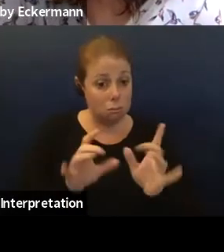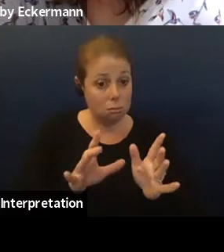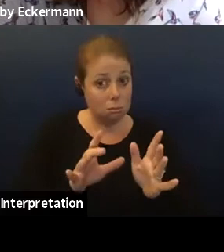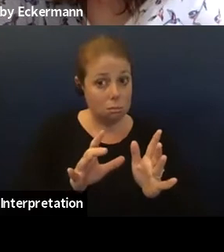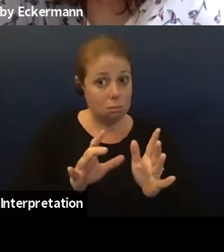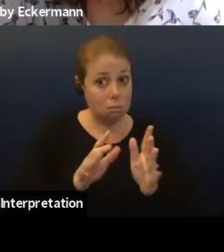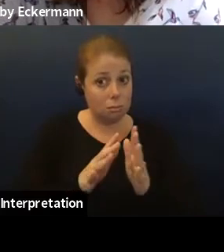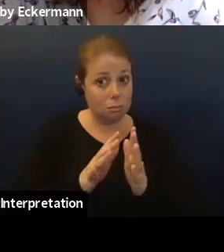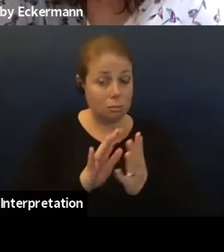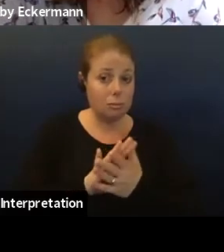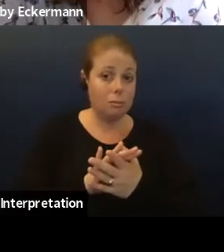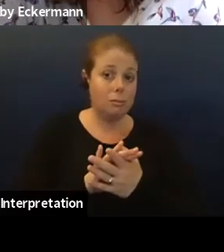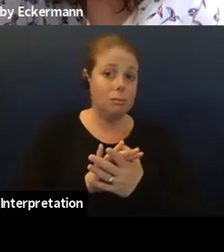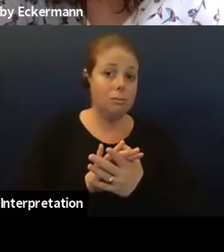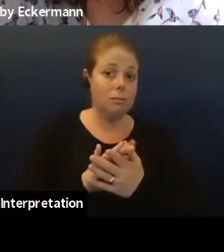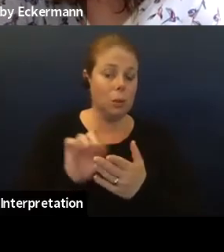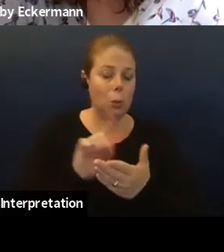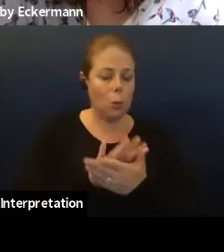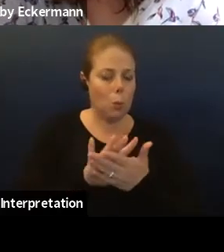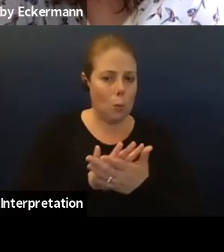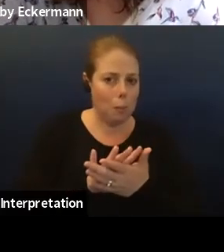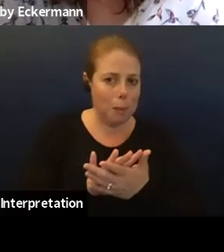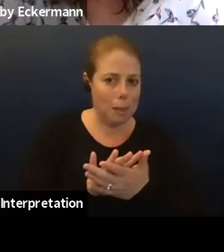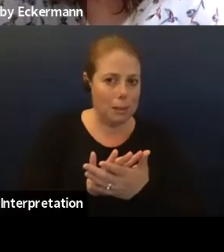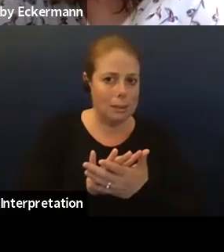what it means for those people who perhaps are a little less confident coming into that process.